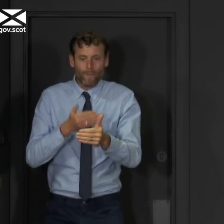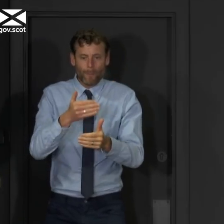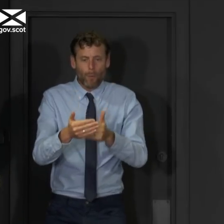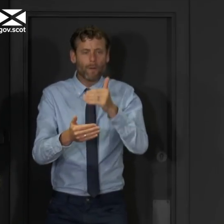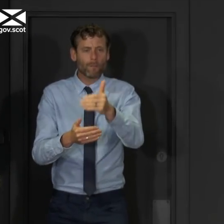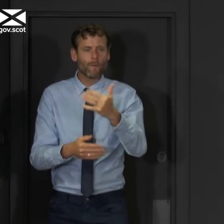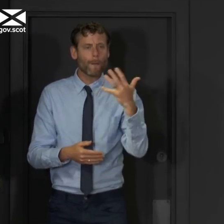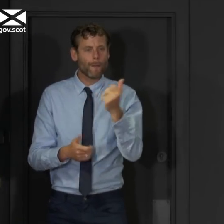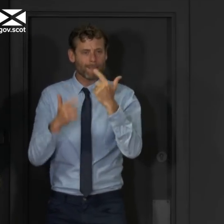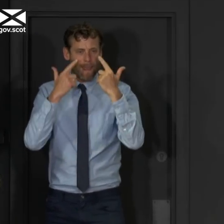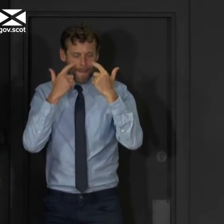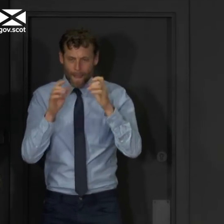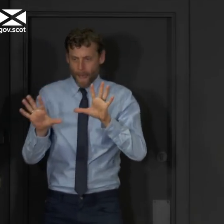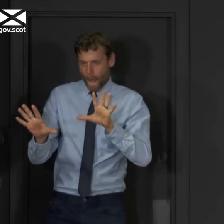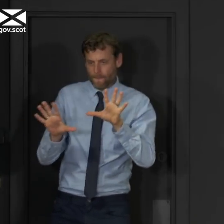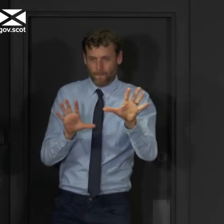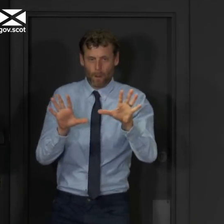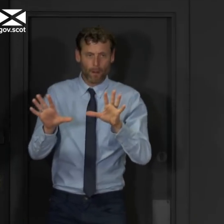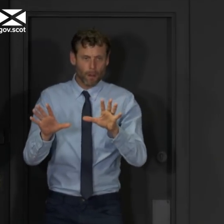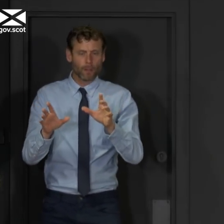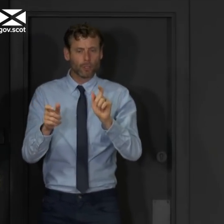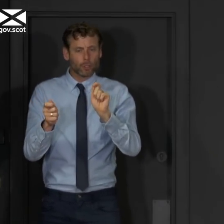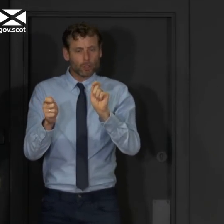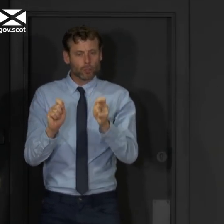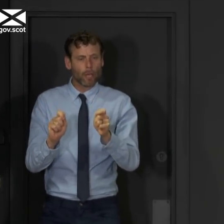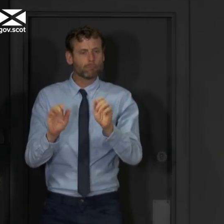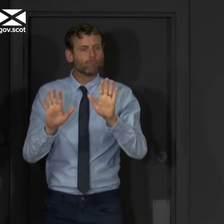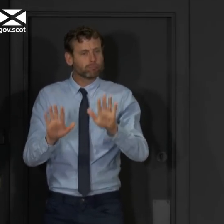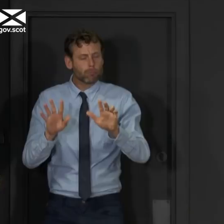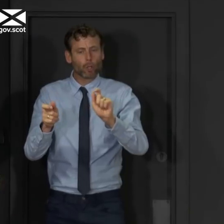And I will also make the point I frequently make, but it is not just an obvious point,